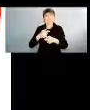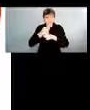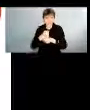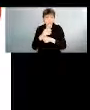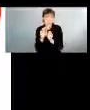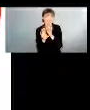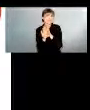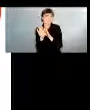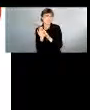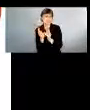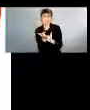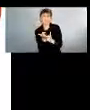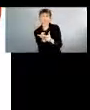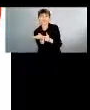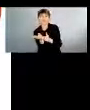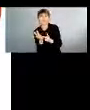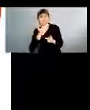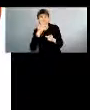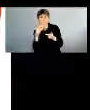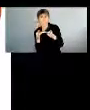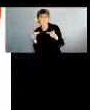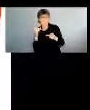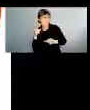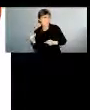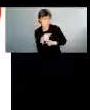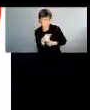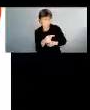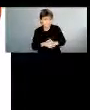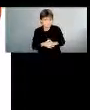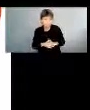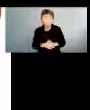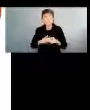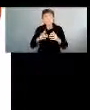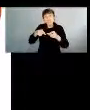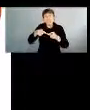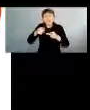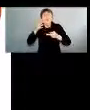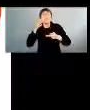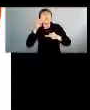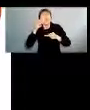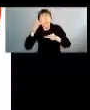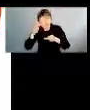choice. It may eventually be shared publicly, but it’s not part of the project timeline